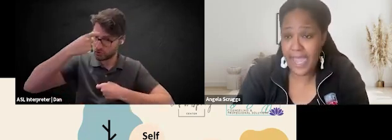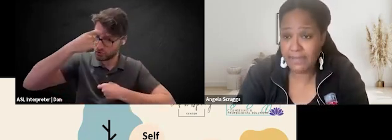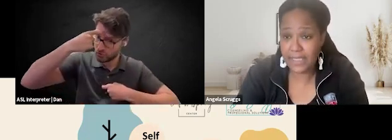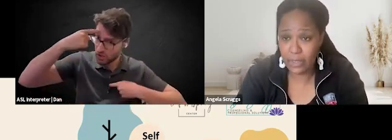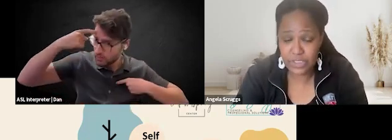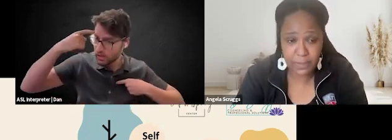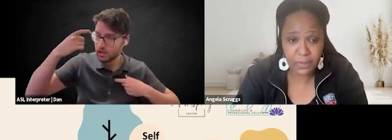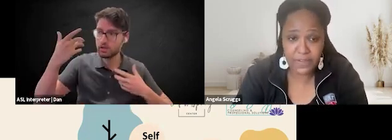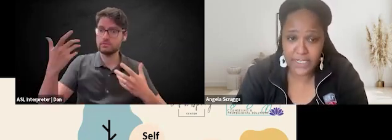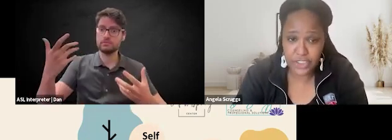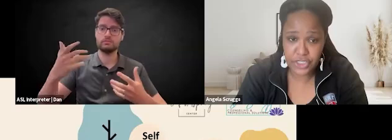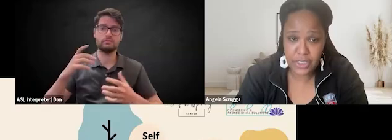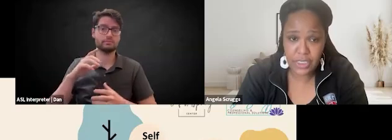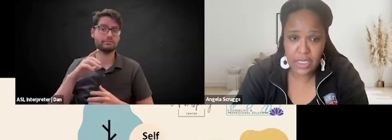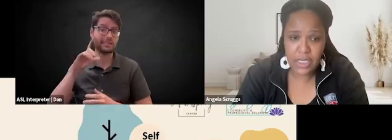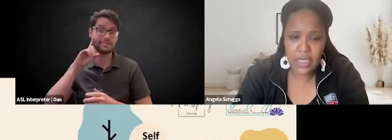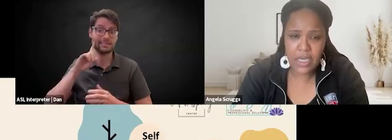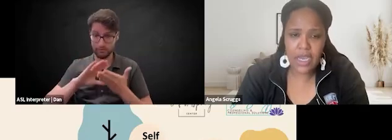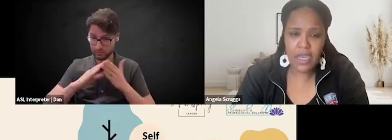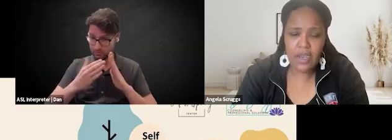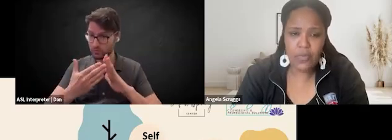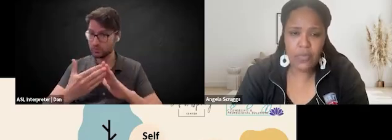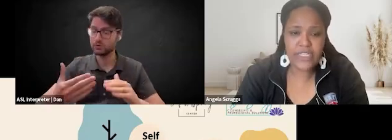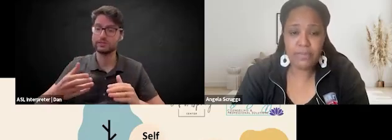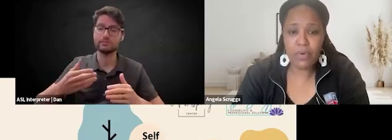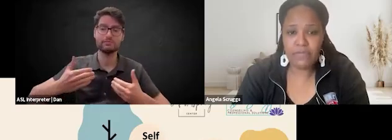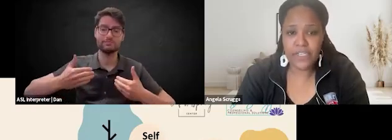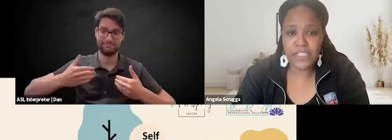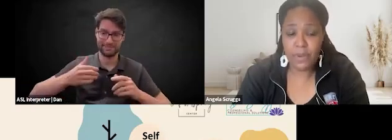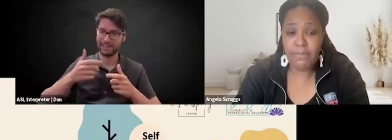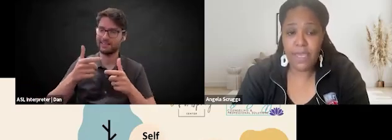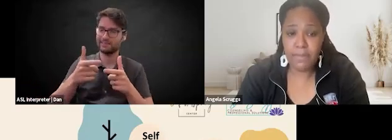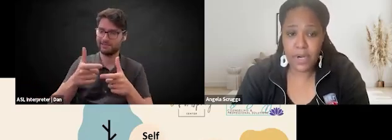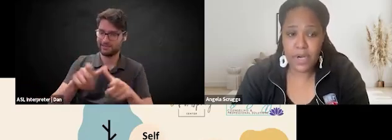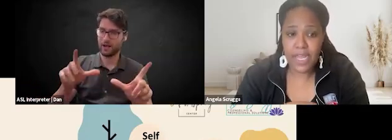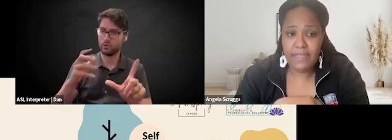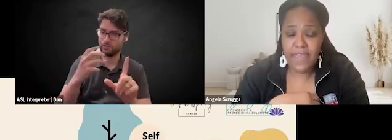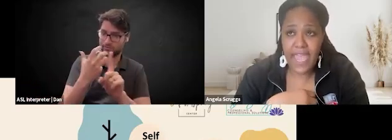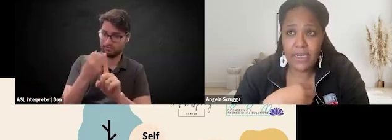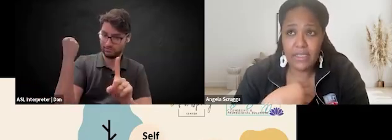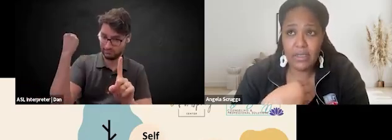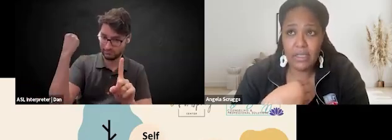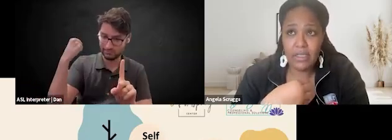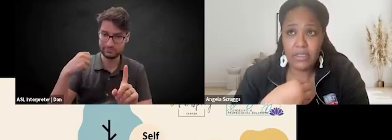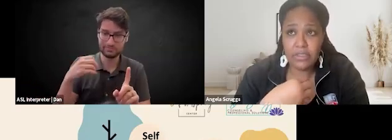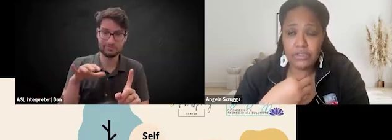may have language deprivation. Uh... it's important for us to remember that